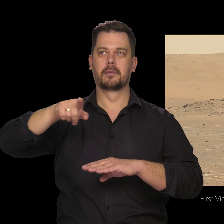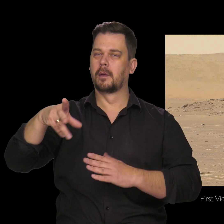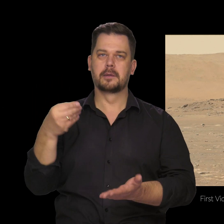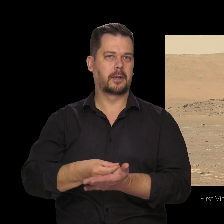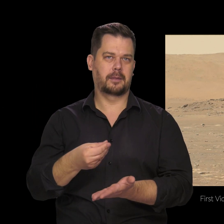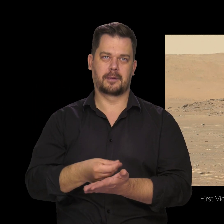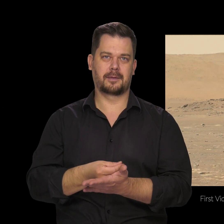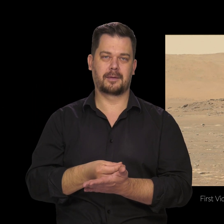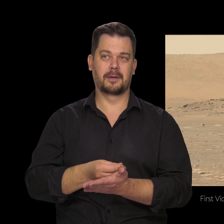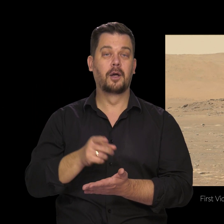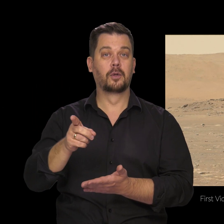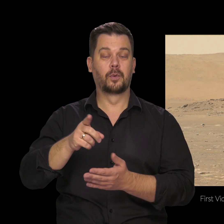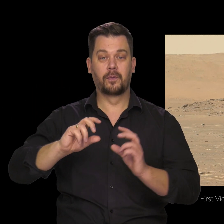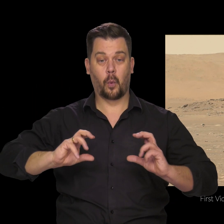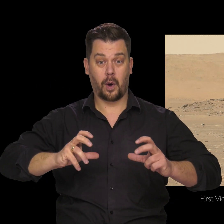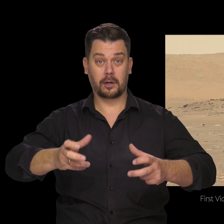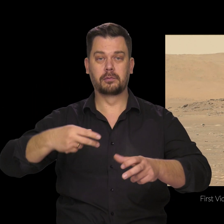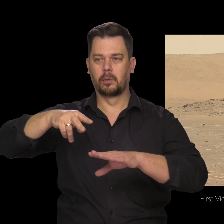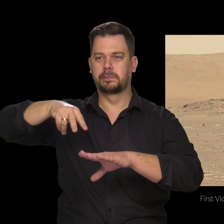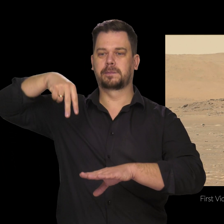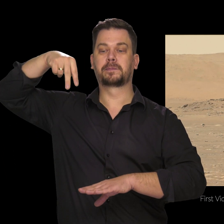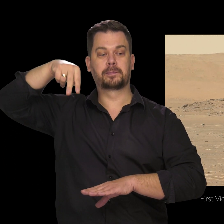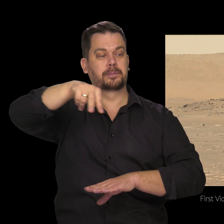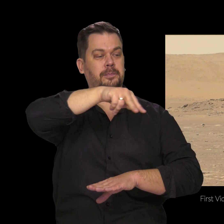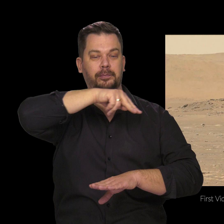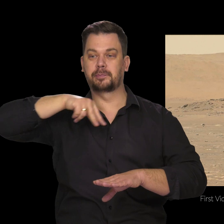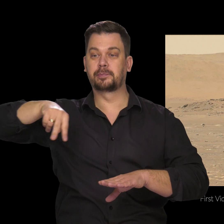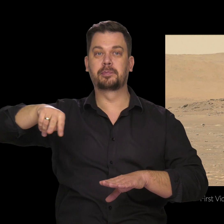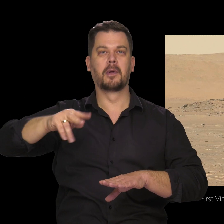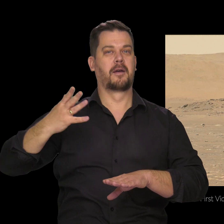So, this drone is invaluable assistance to the rover, allowing it to see from above